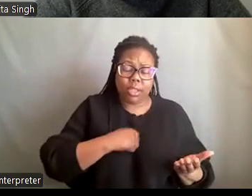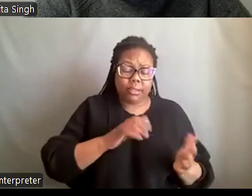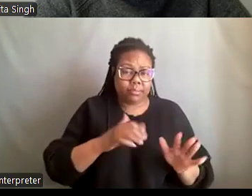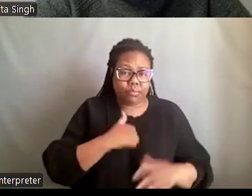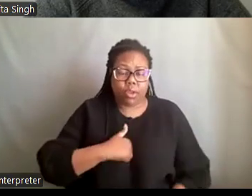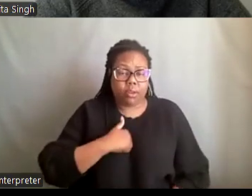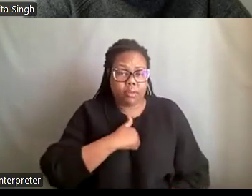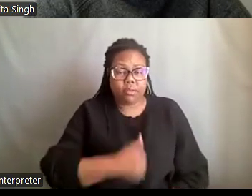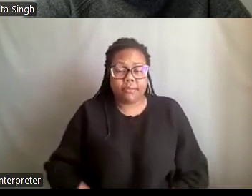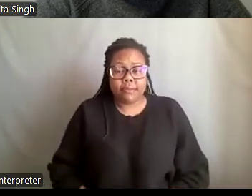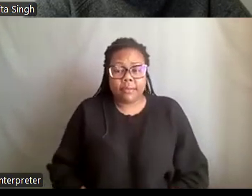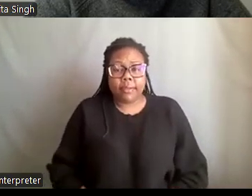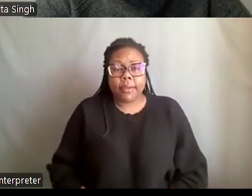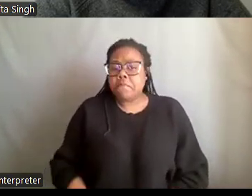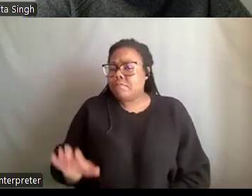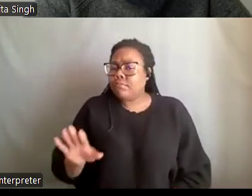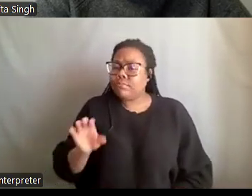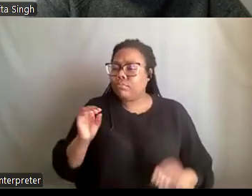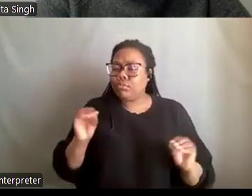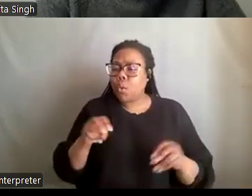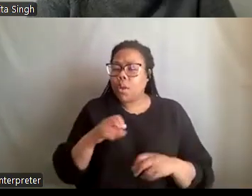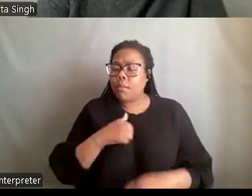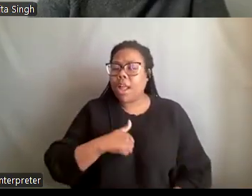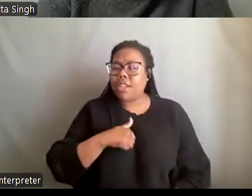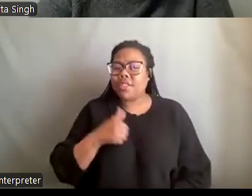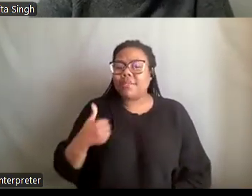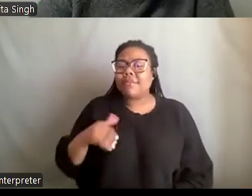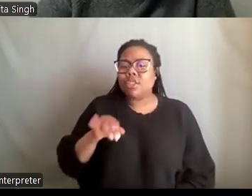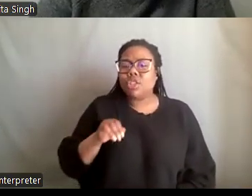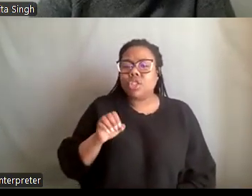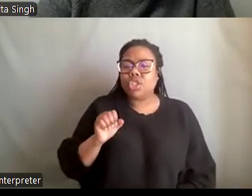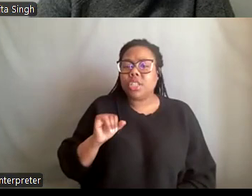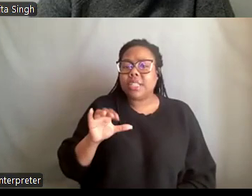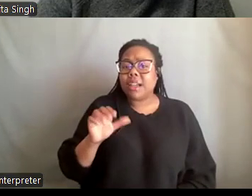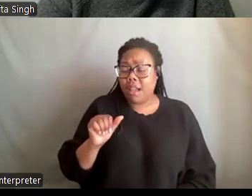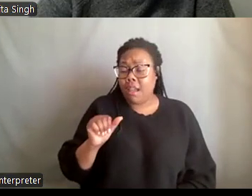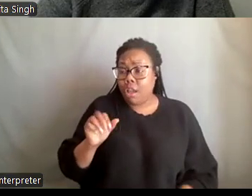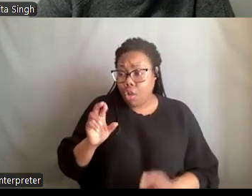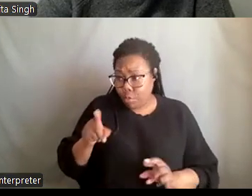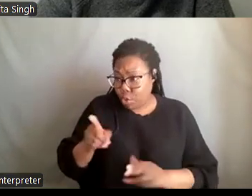situation. But I'm here. I apologize profusely. » JESSICA LEHMAN: Anita, no apology needed. This is